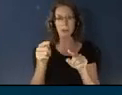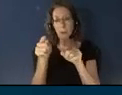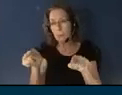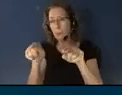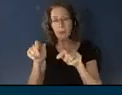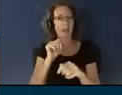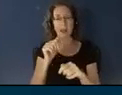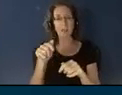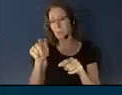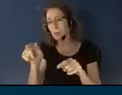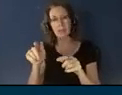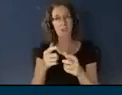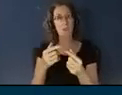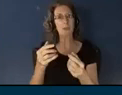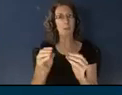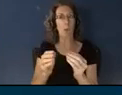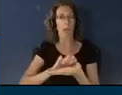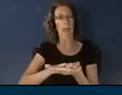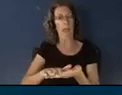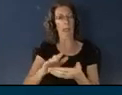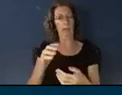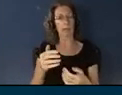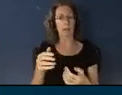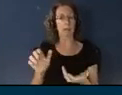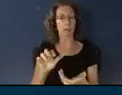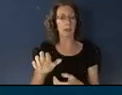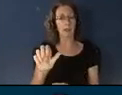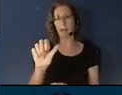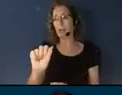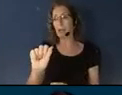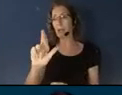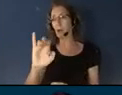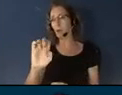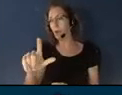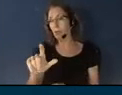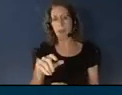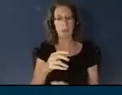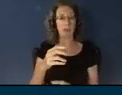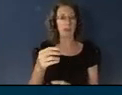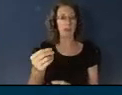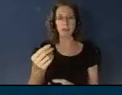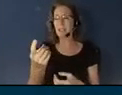letter, so please use something like Ariel or Helvetica something that's gonna be easily read.